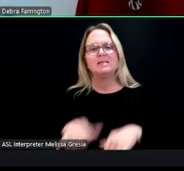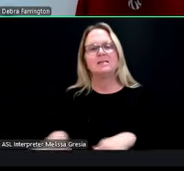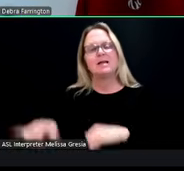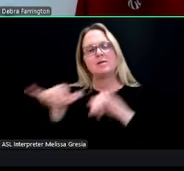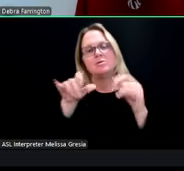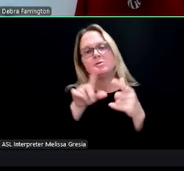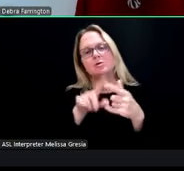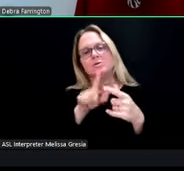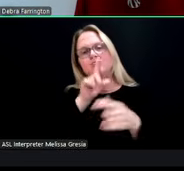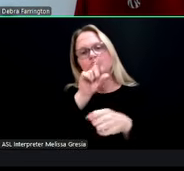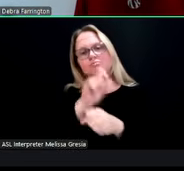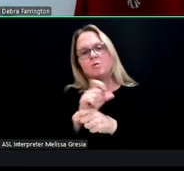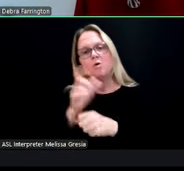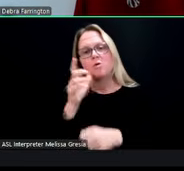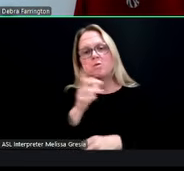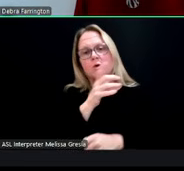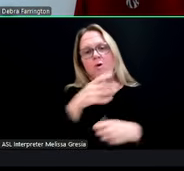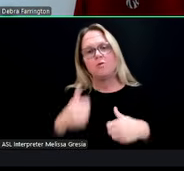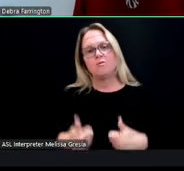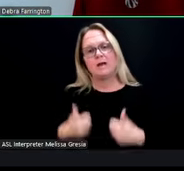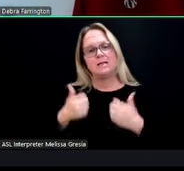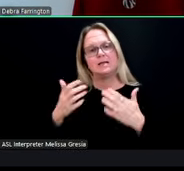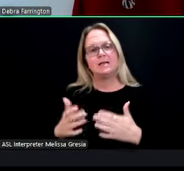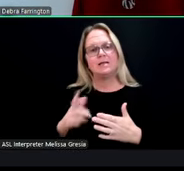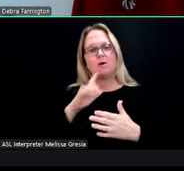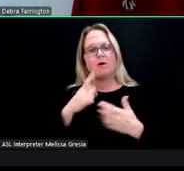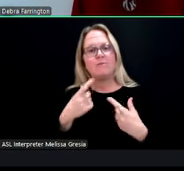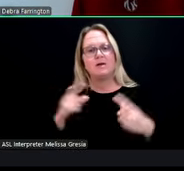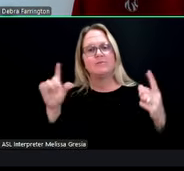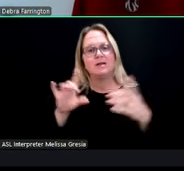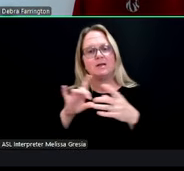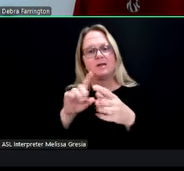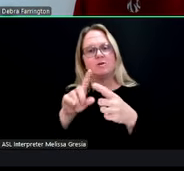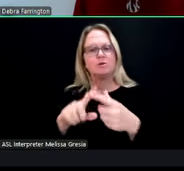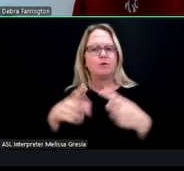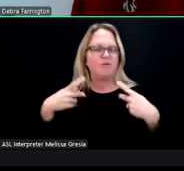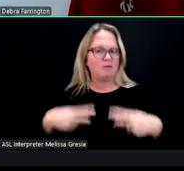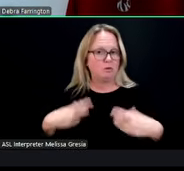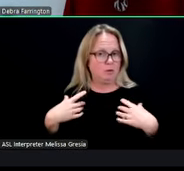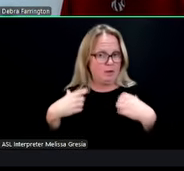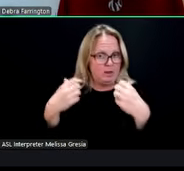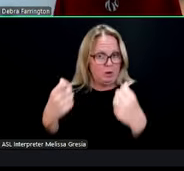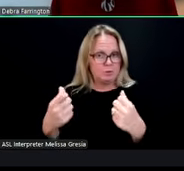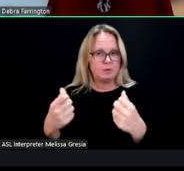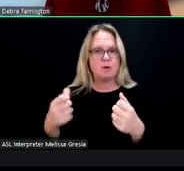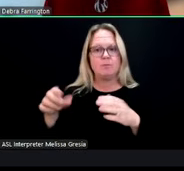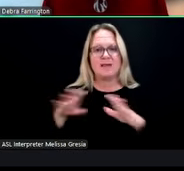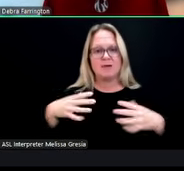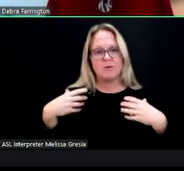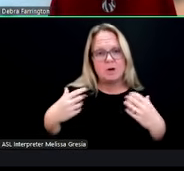connected to physical health care, behavioral health, and other social supports. They will